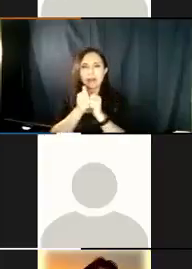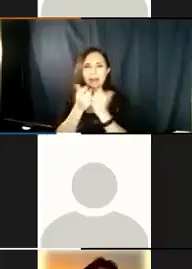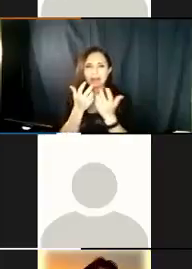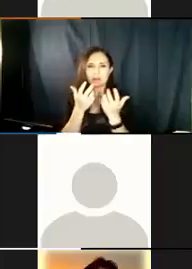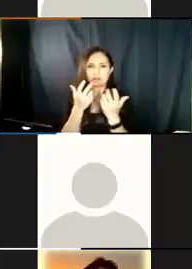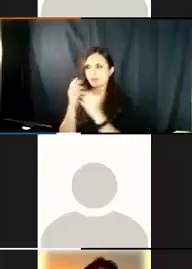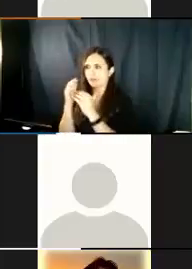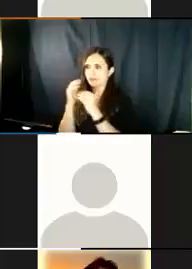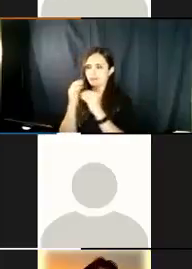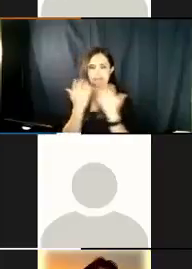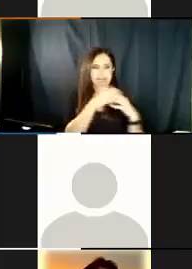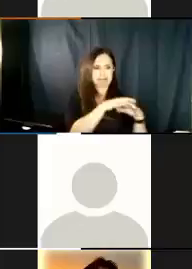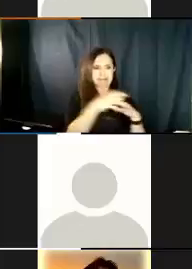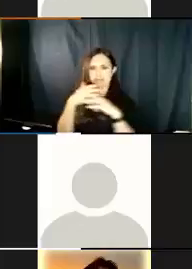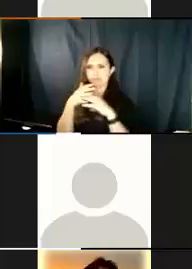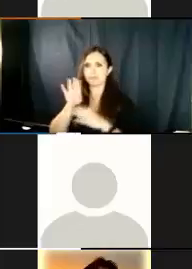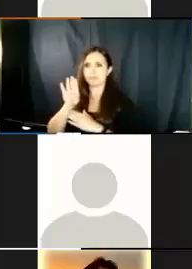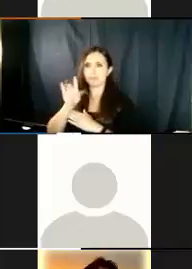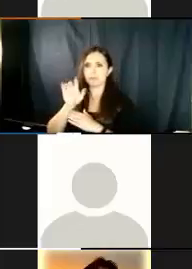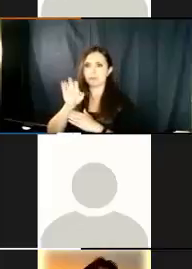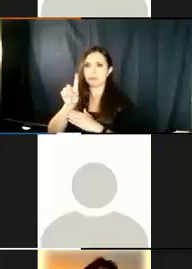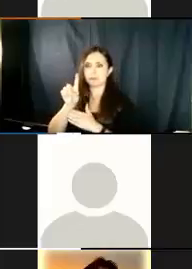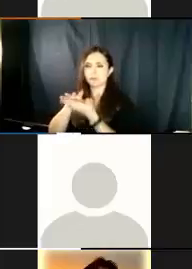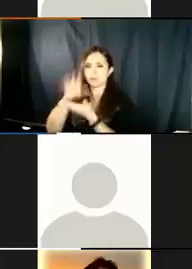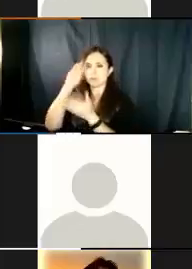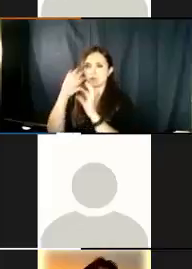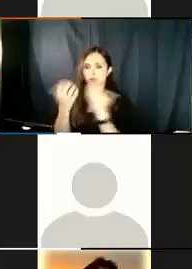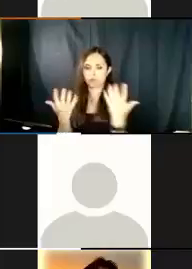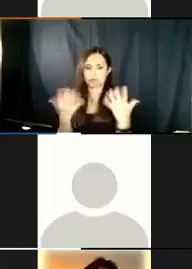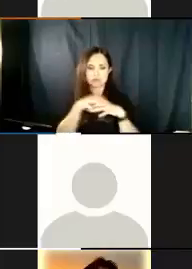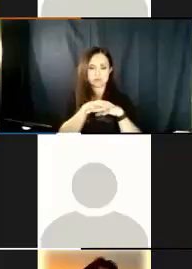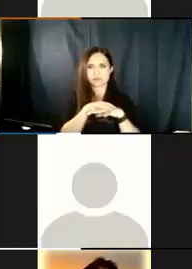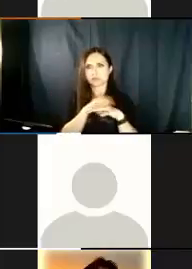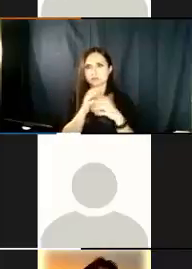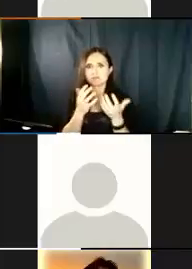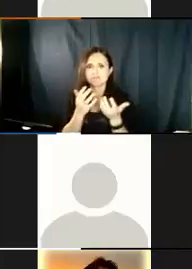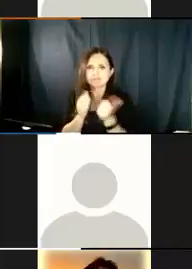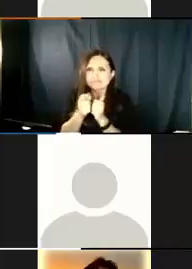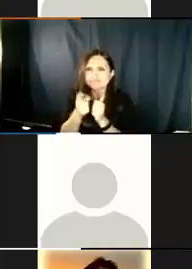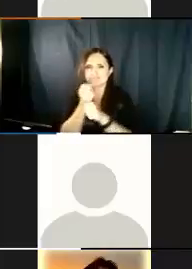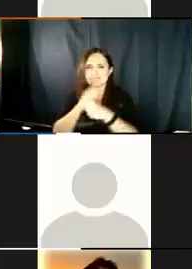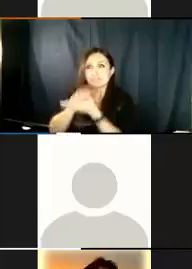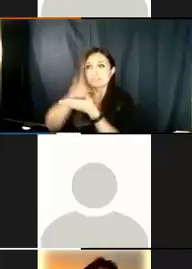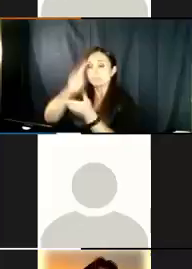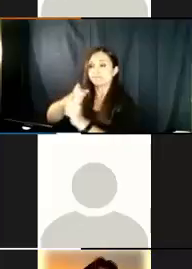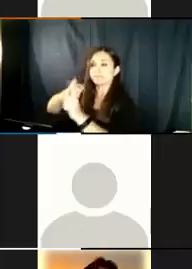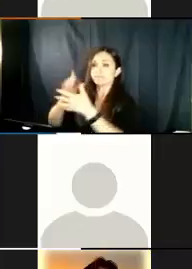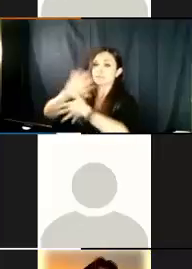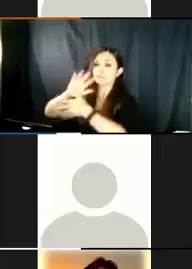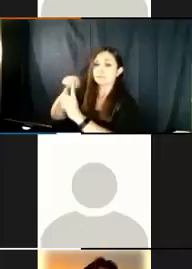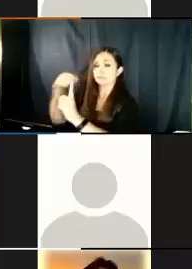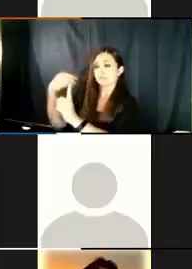online learning courses in a way that makes students the primary responsibility of their